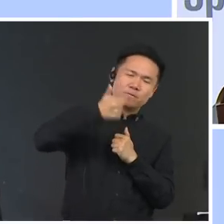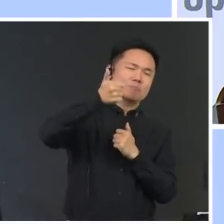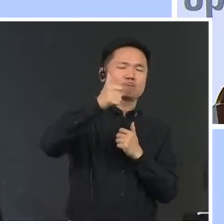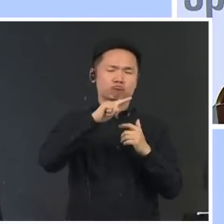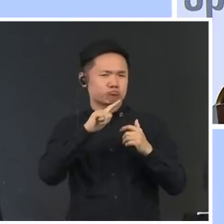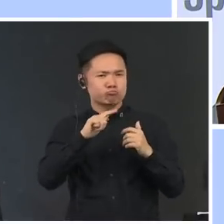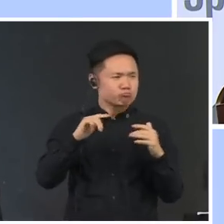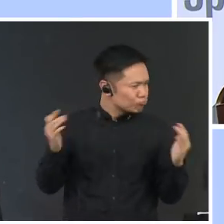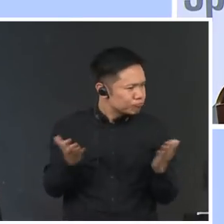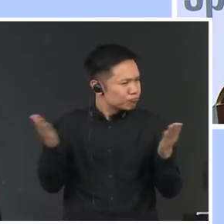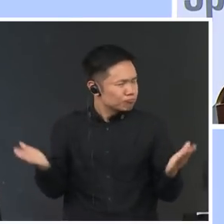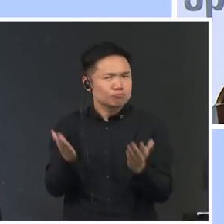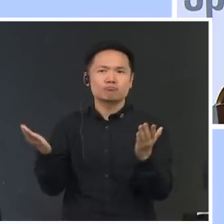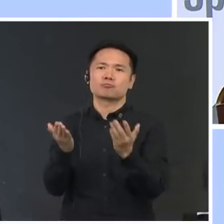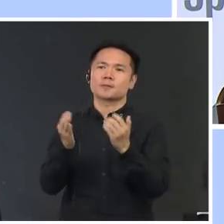heads and local legislators, government